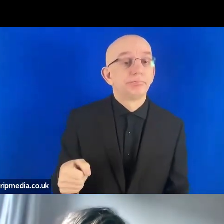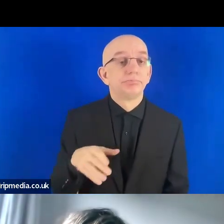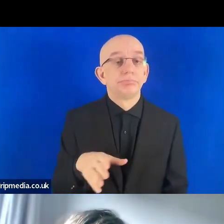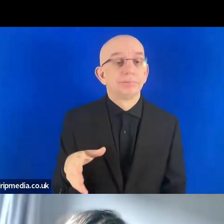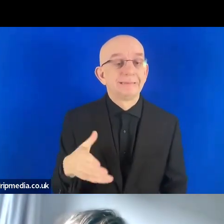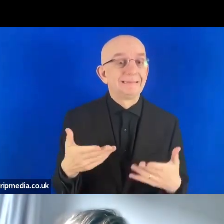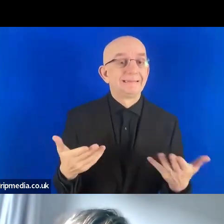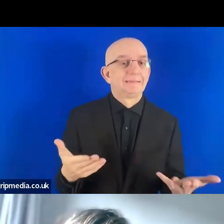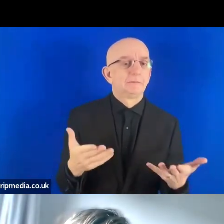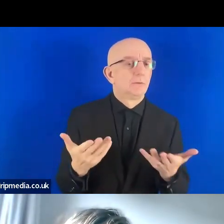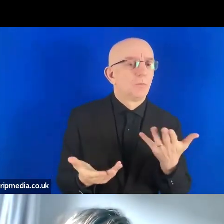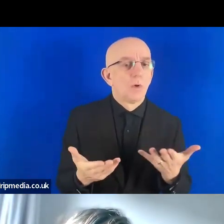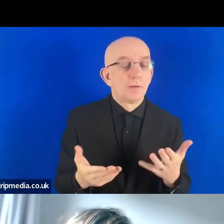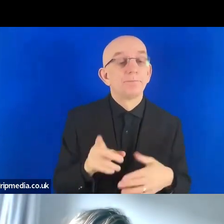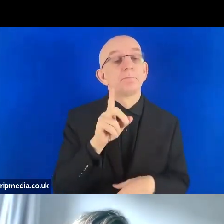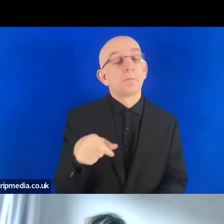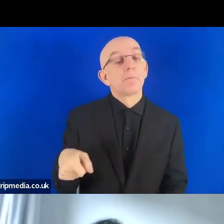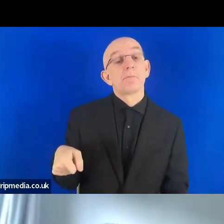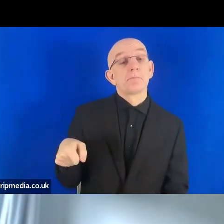you will be able to contact airport.